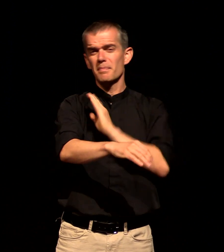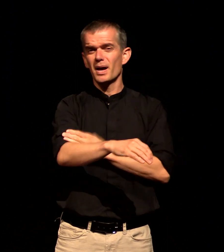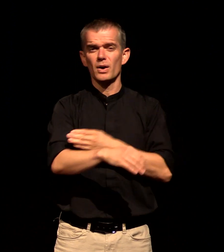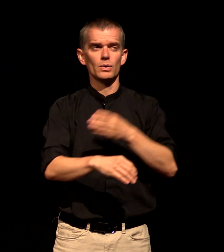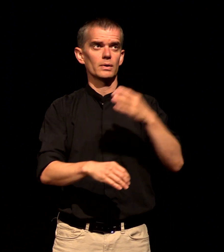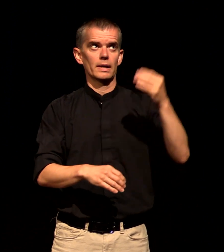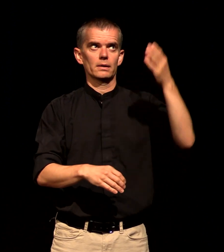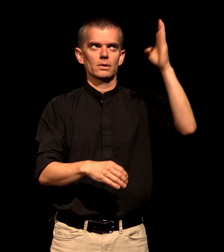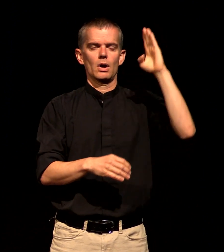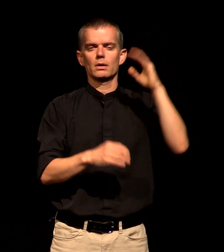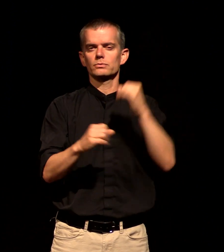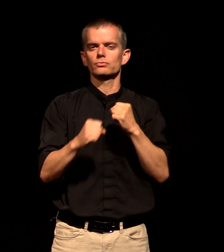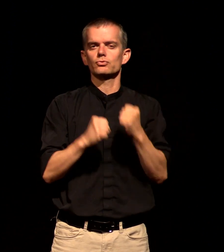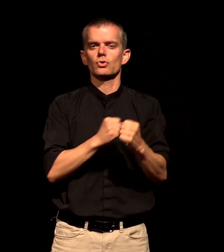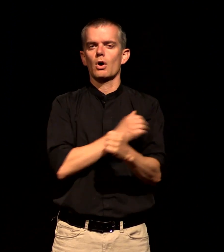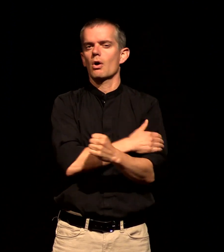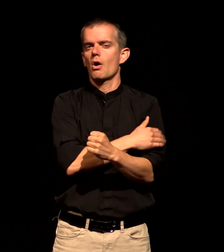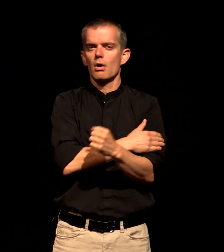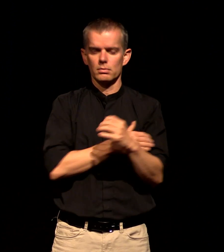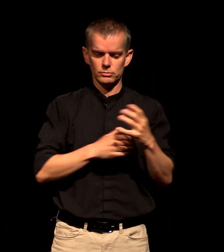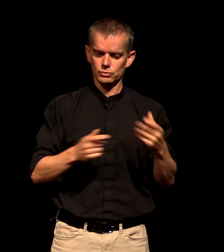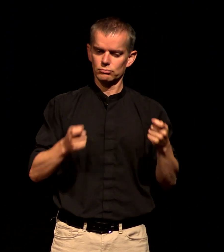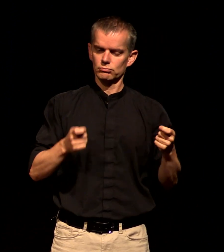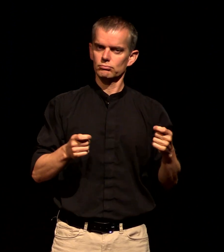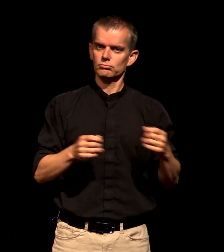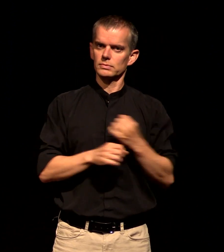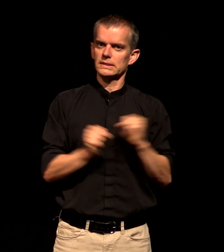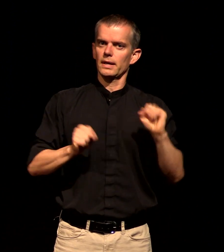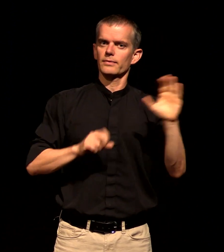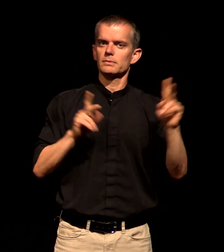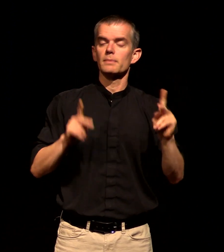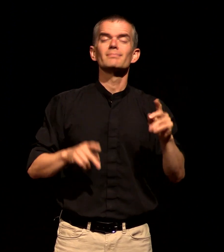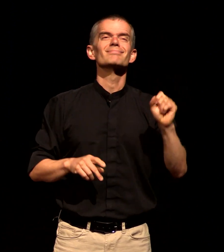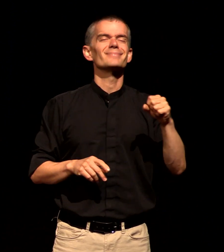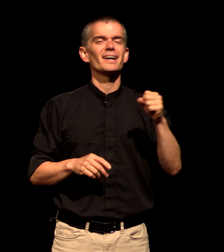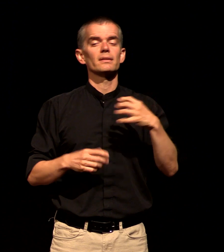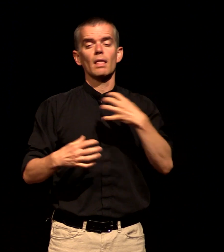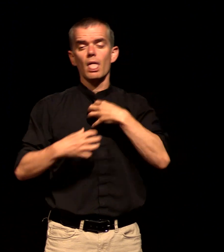deeds of mighty works of awesome power and of God's strong arm.